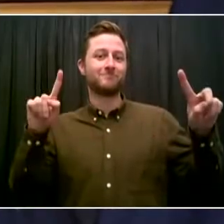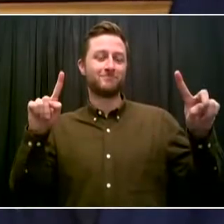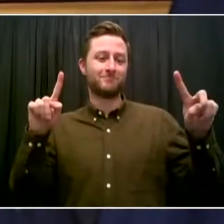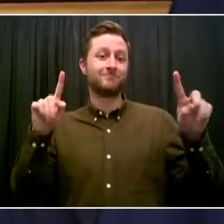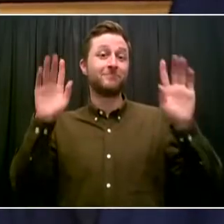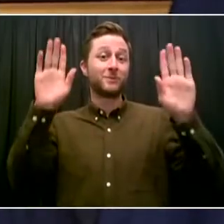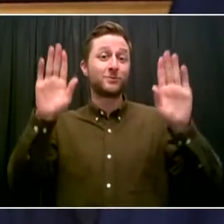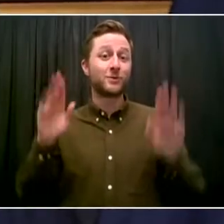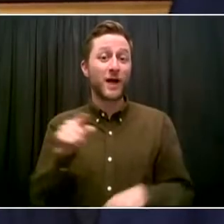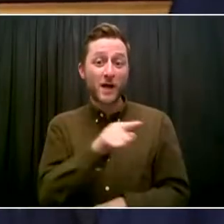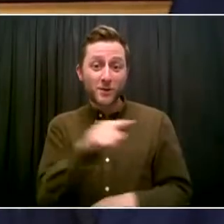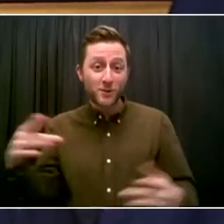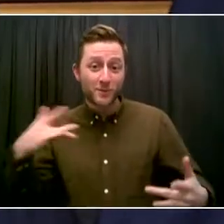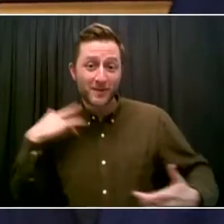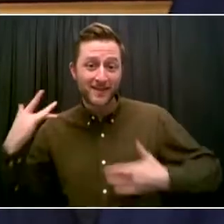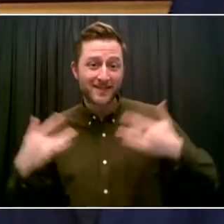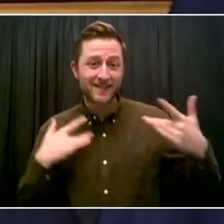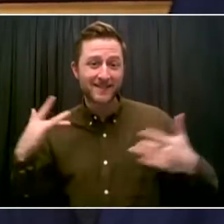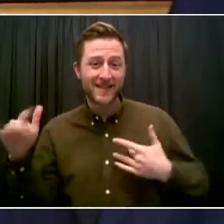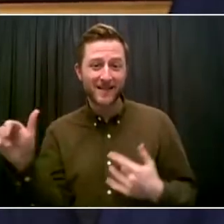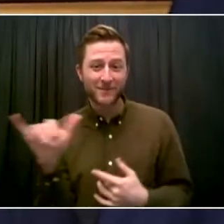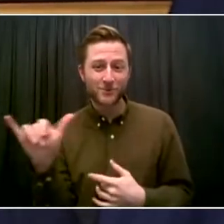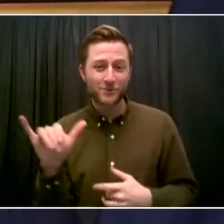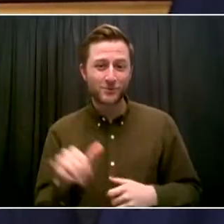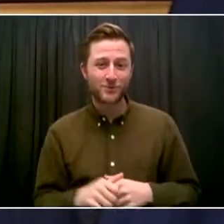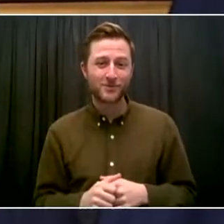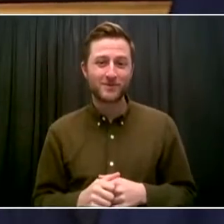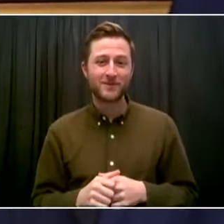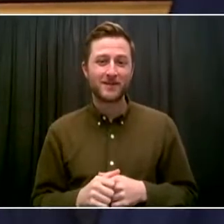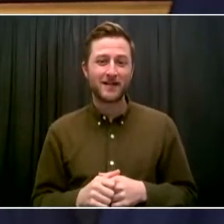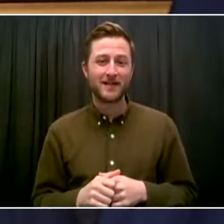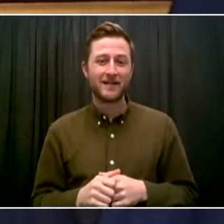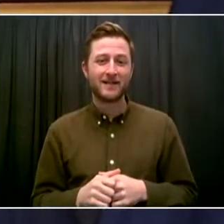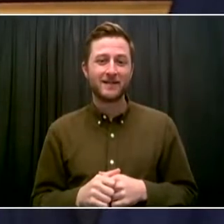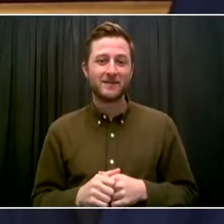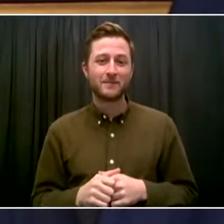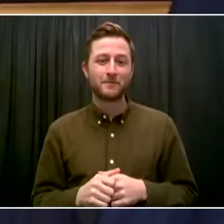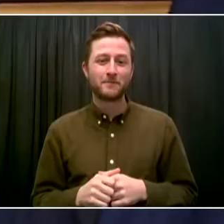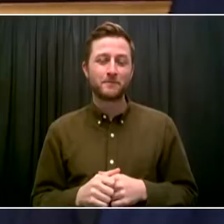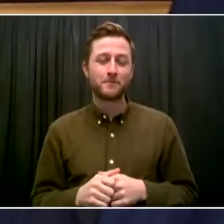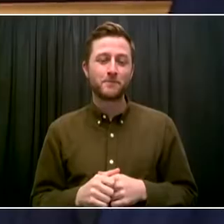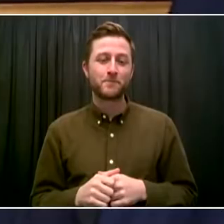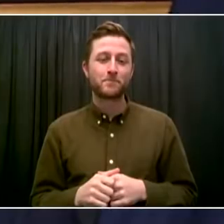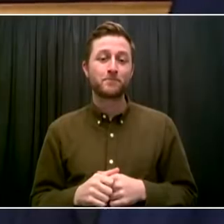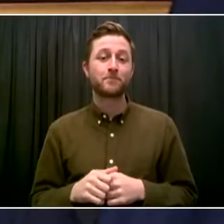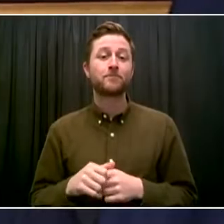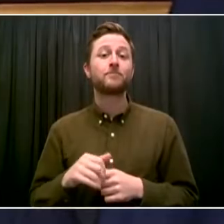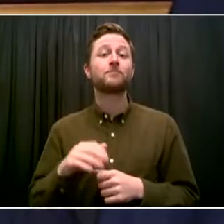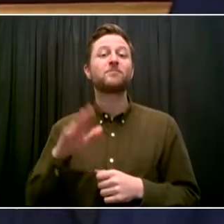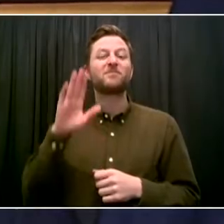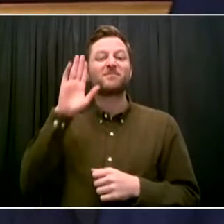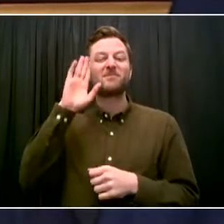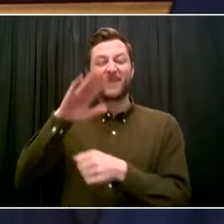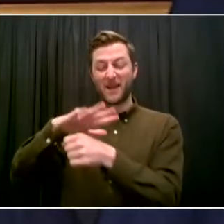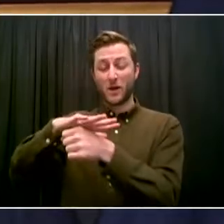SO, I AM EXCITED ABOUT WHAT WE